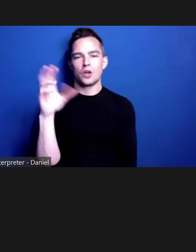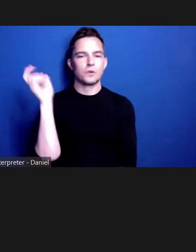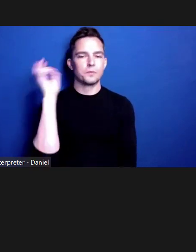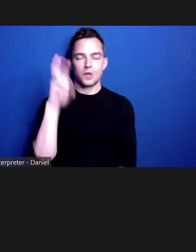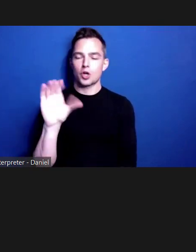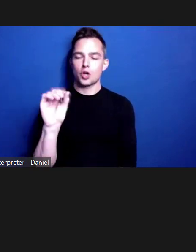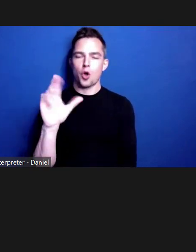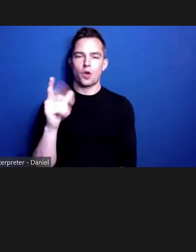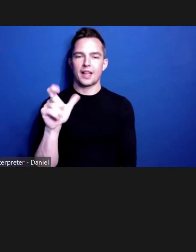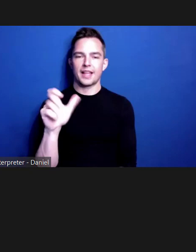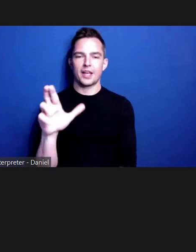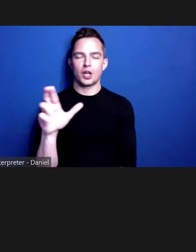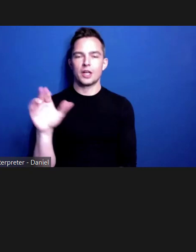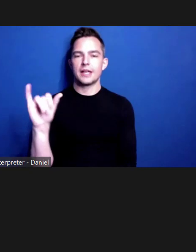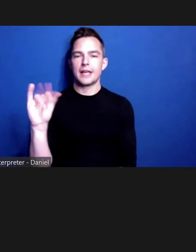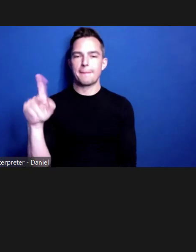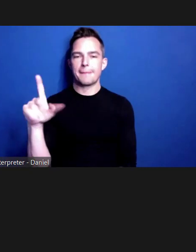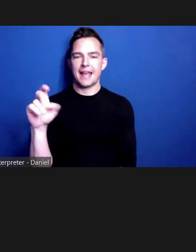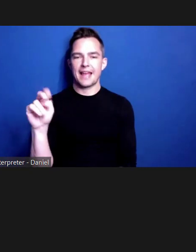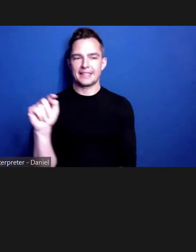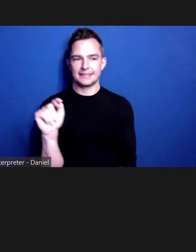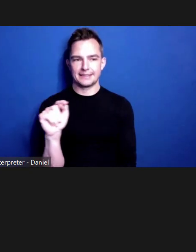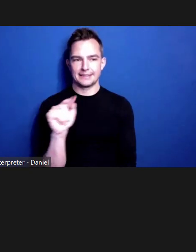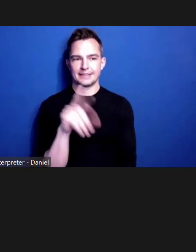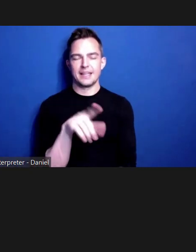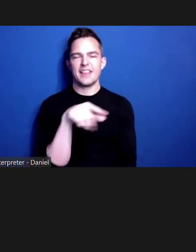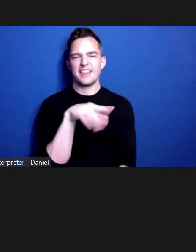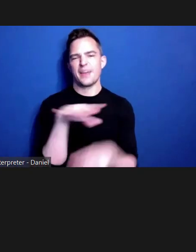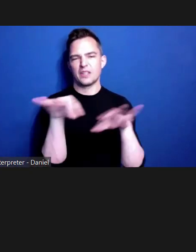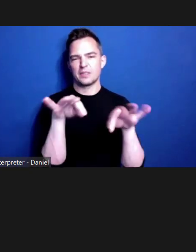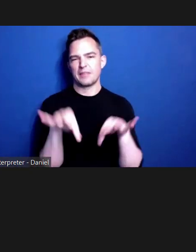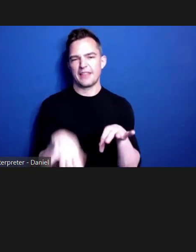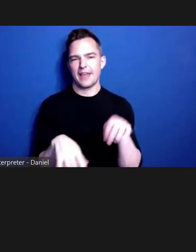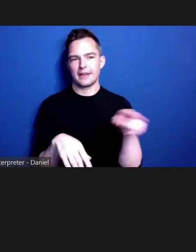They will explain that.